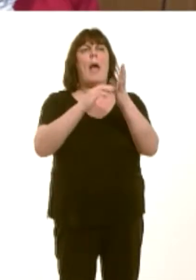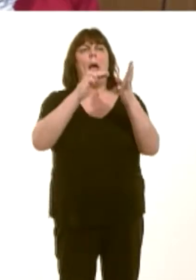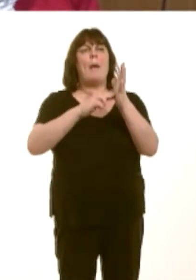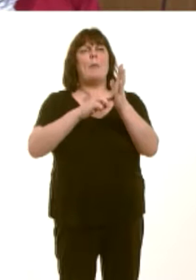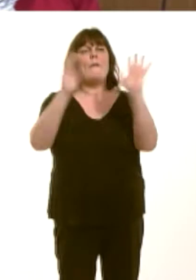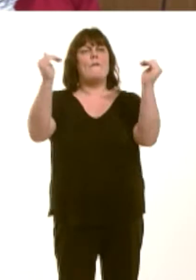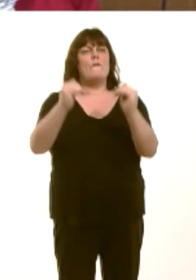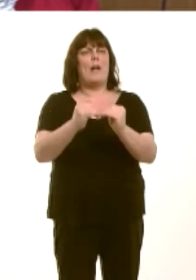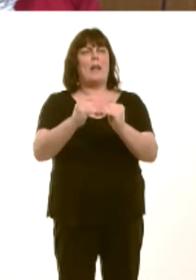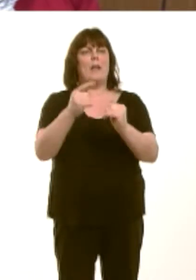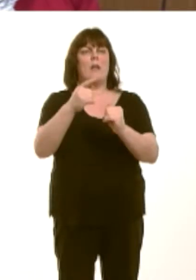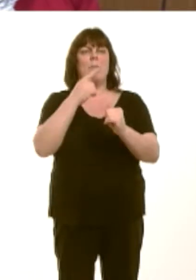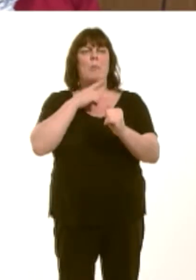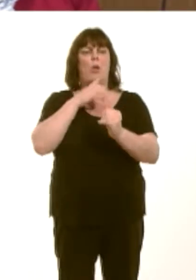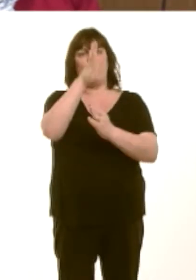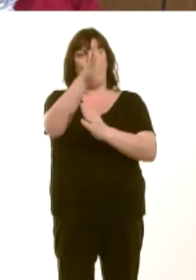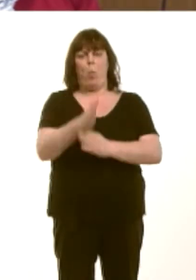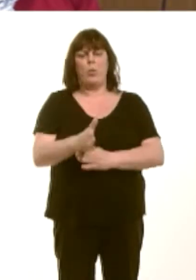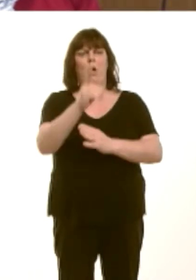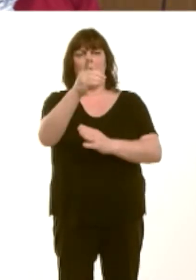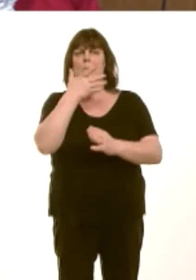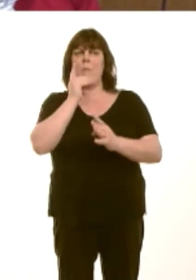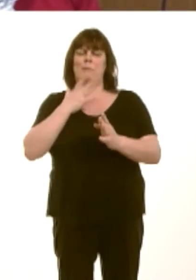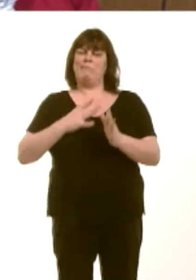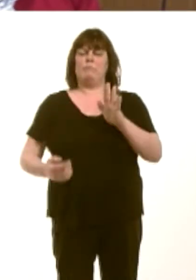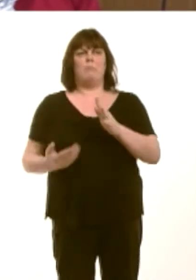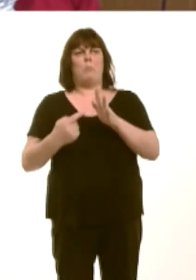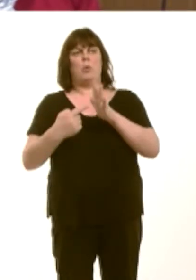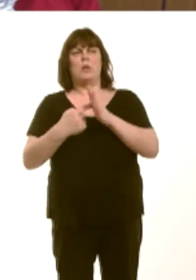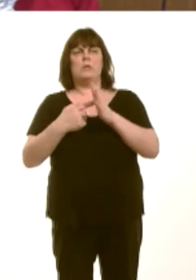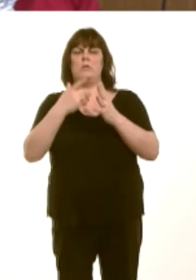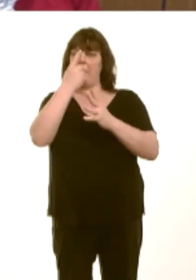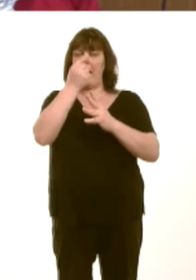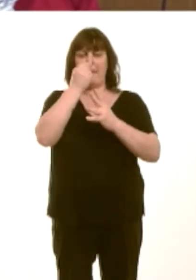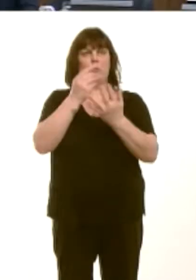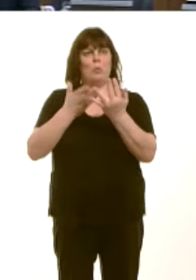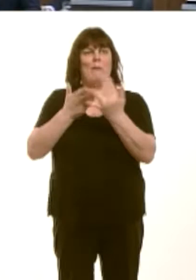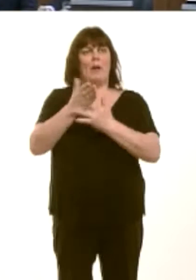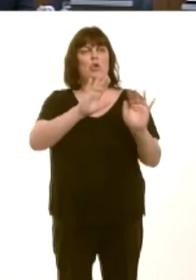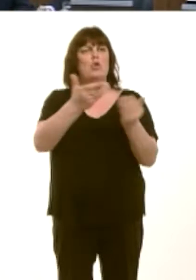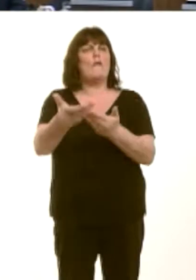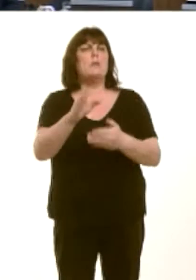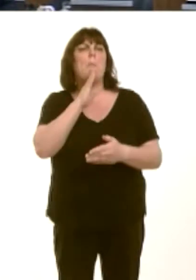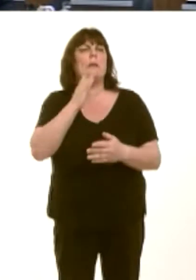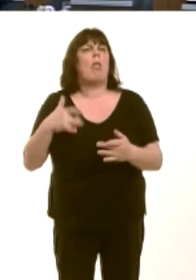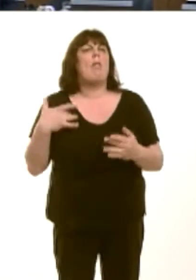absolutely crucial, of course, that communities are able to access services whichever side